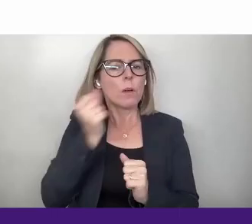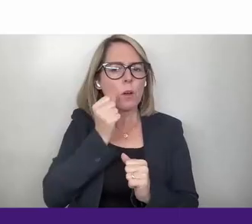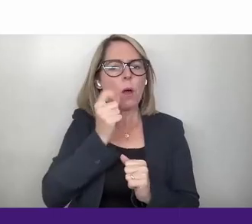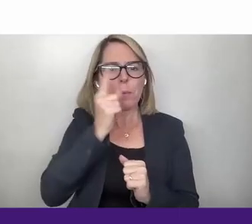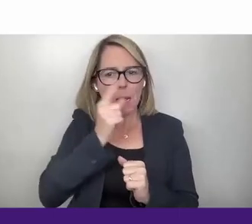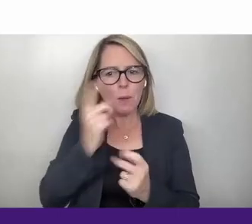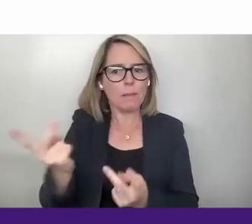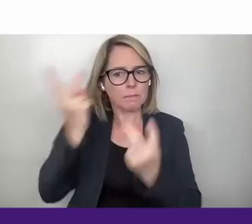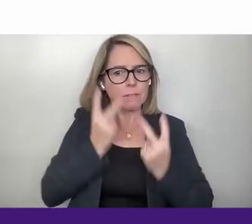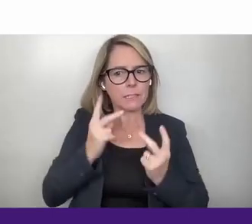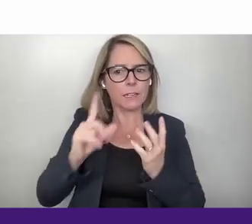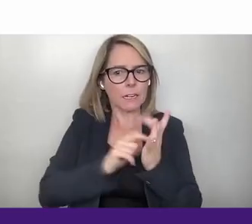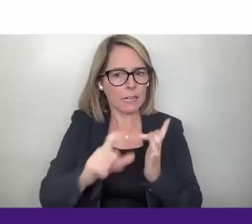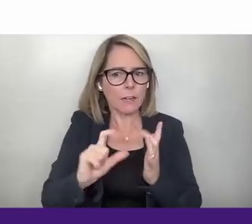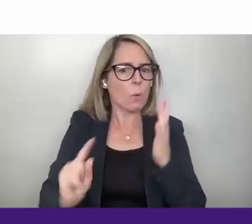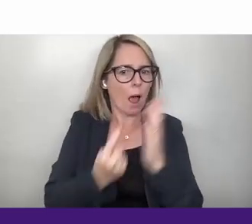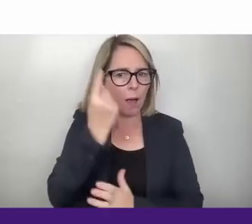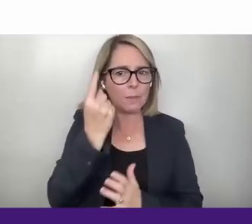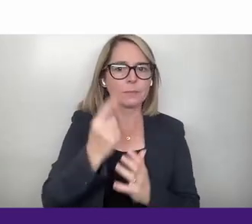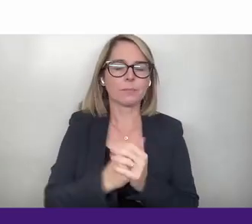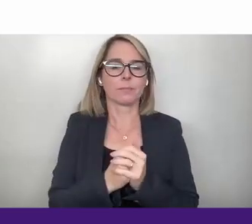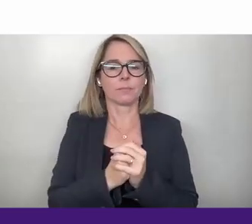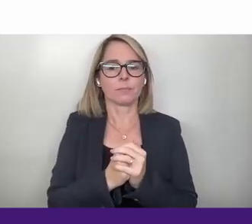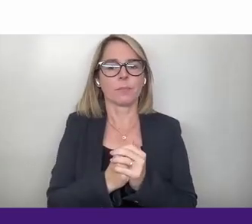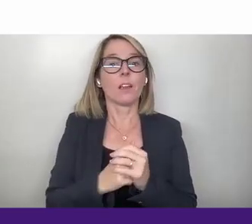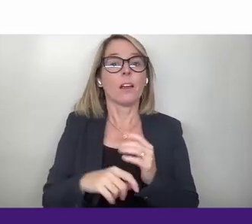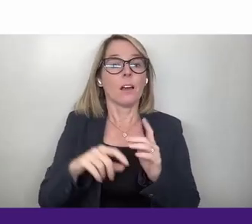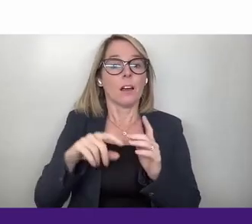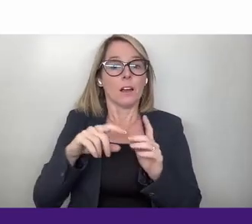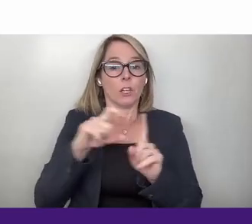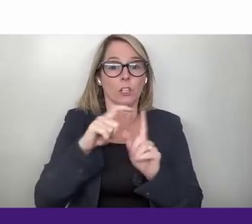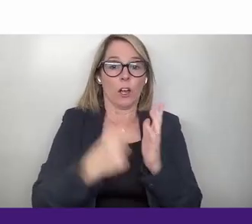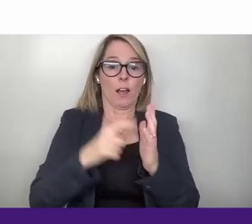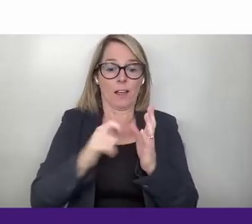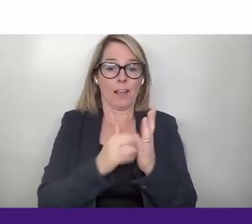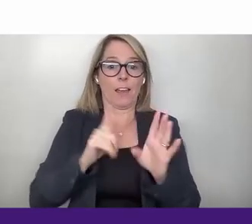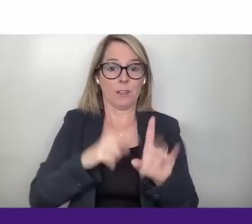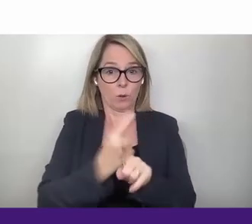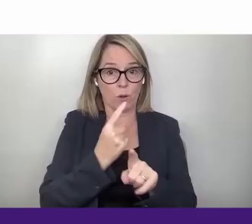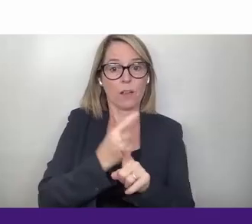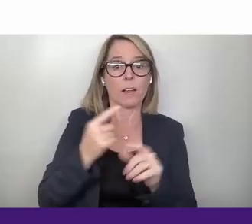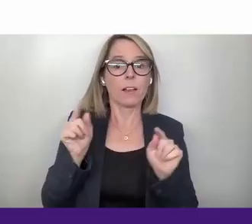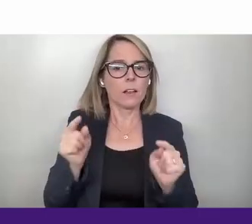Cathy: Before coming to clinic, our nurses have a phone appointment with the patient and or their